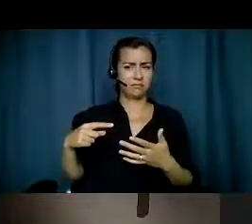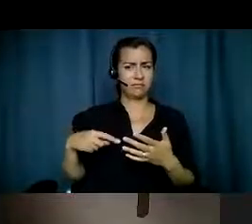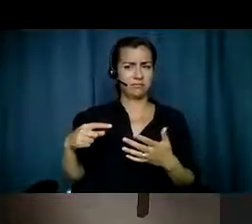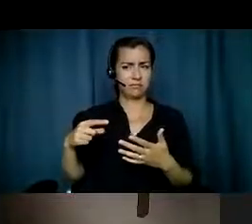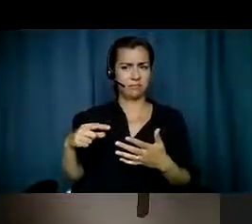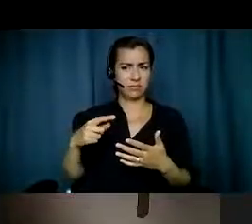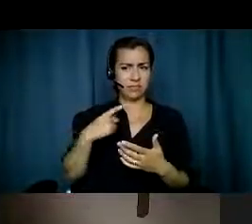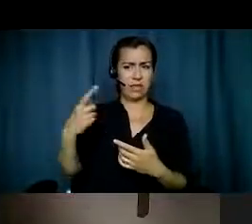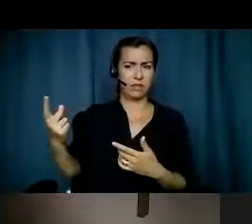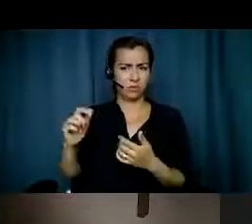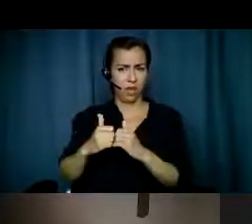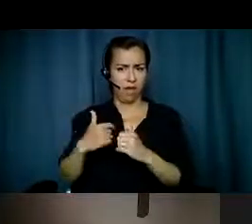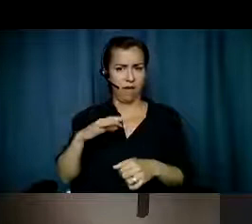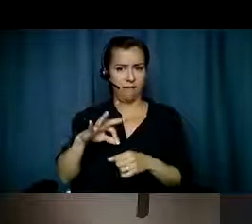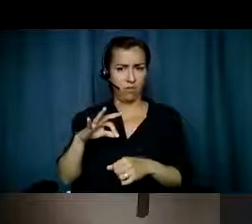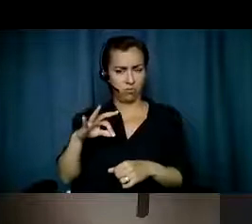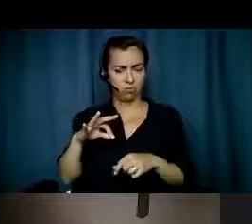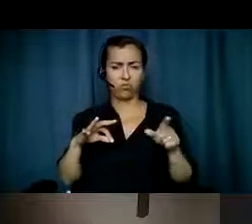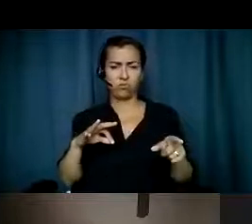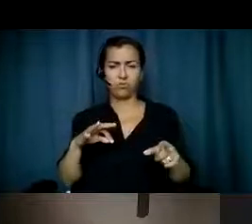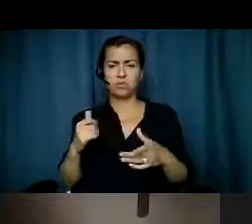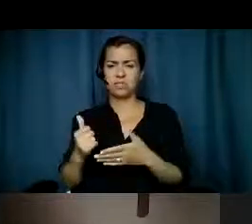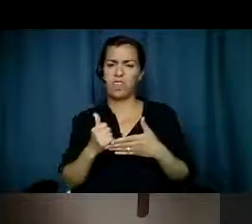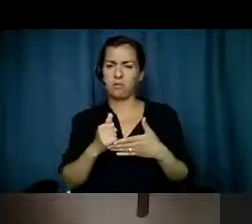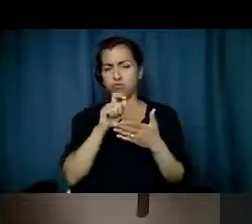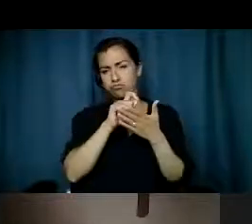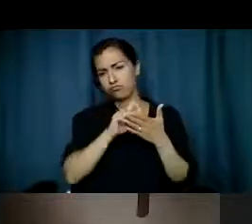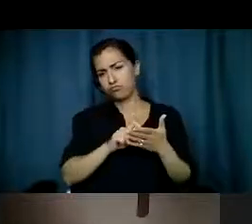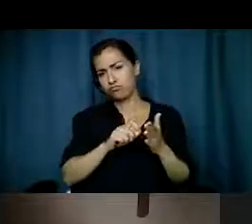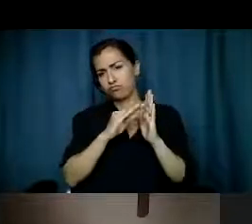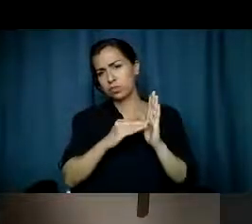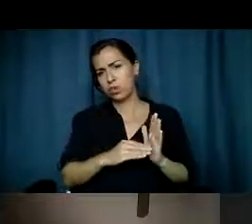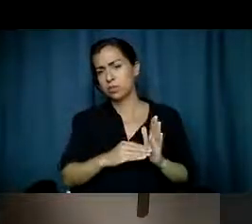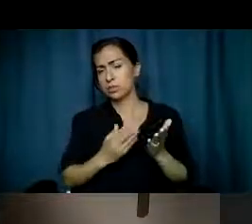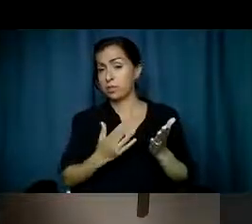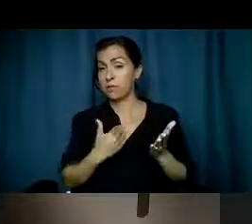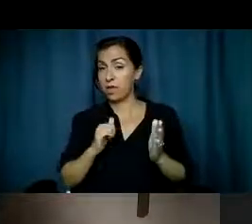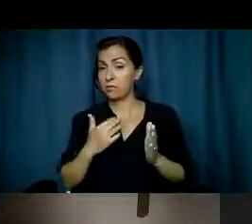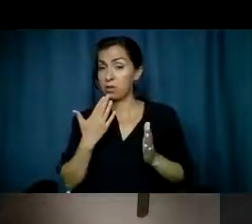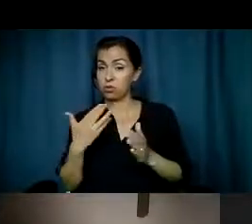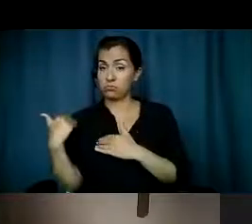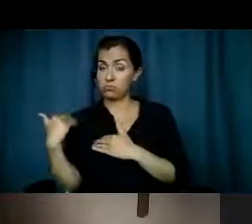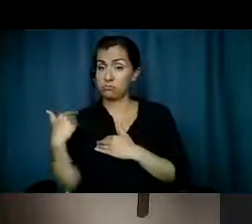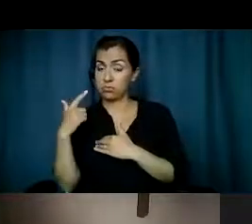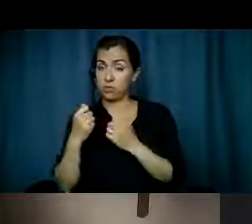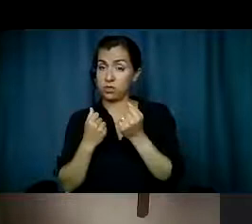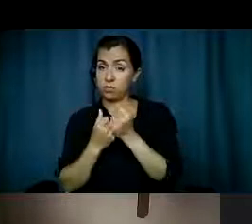now we have some questions for our presenters.